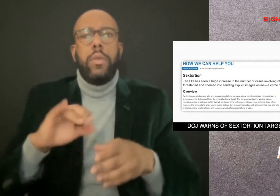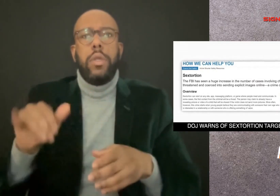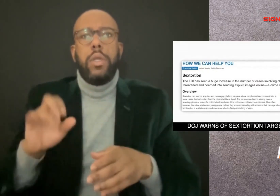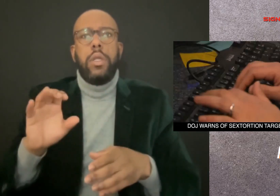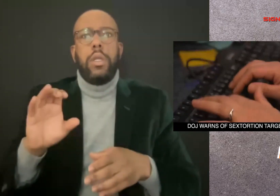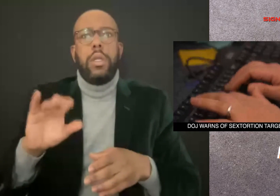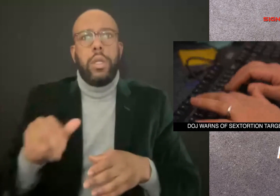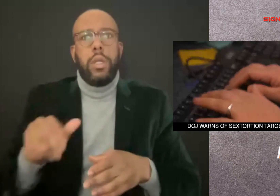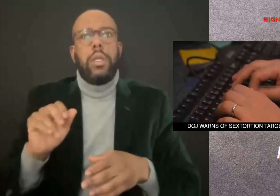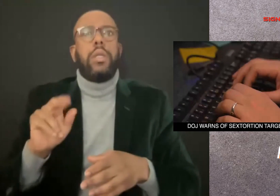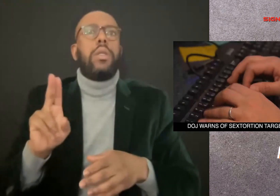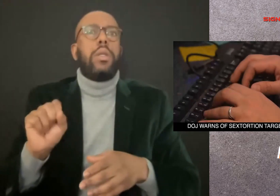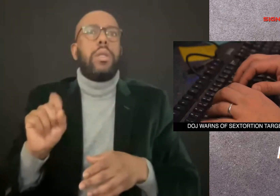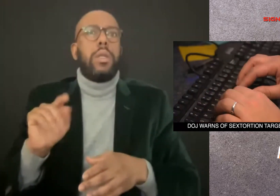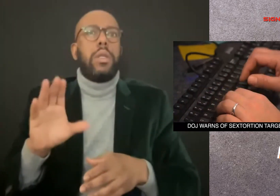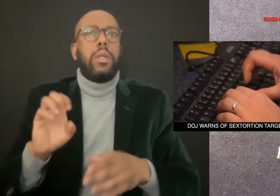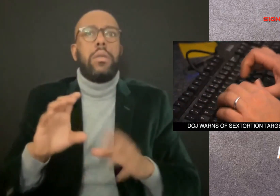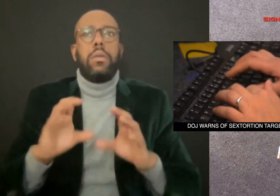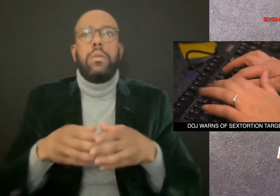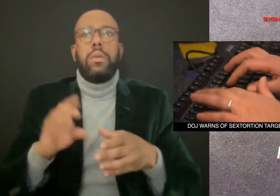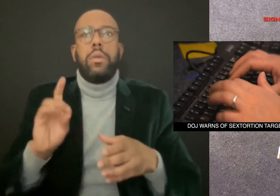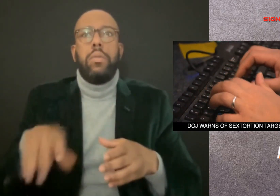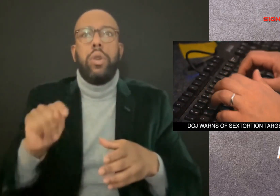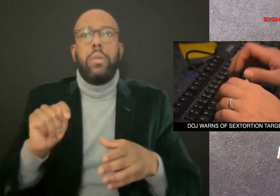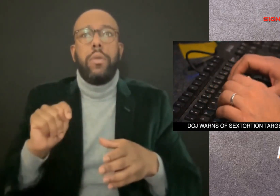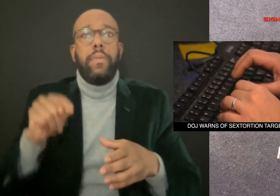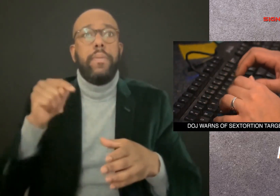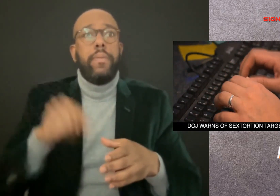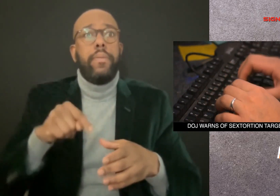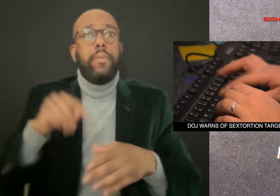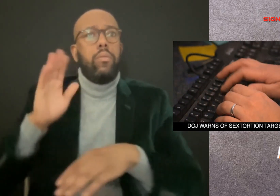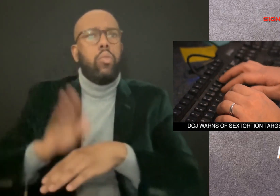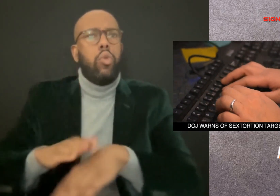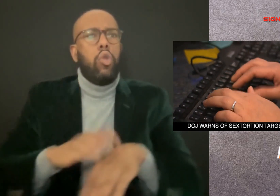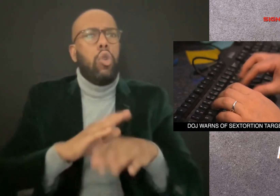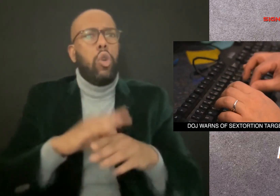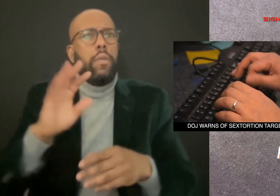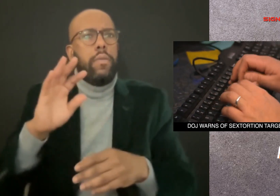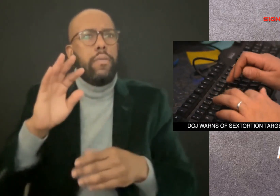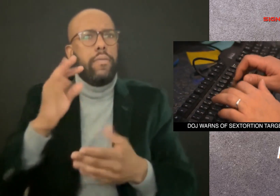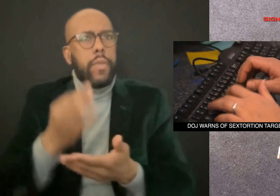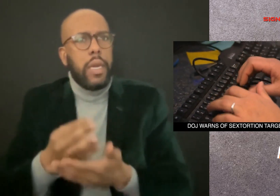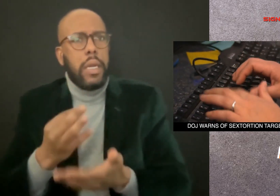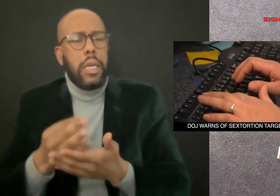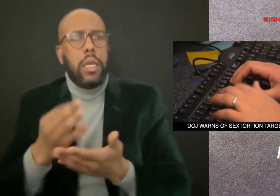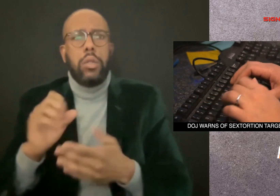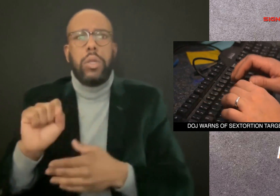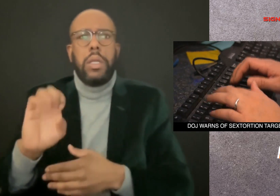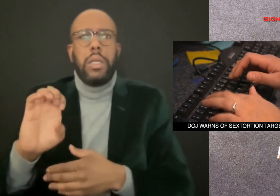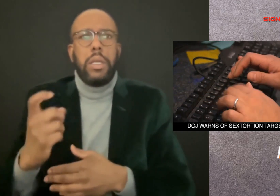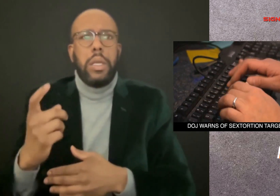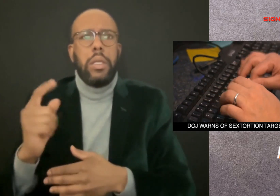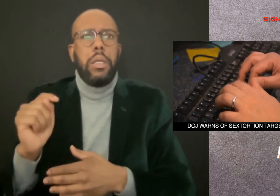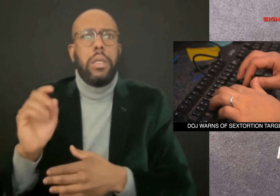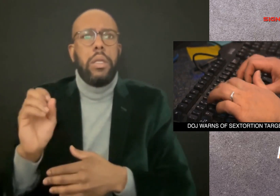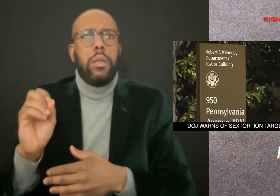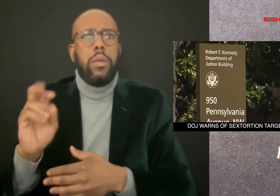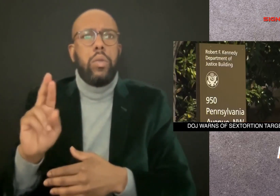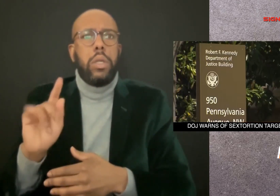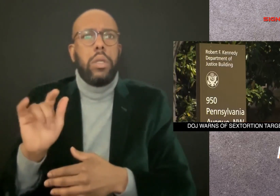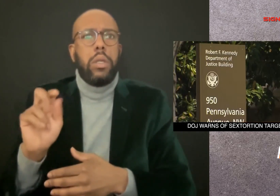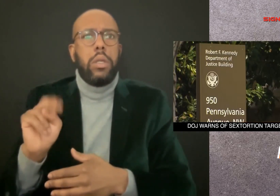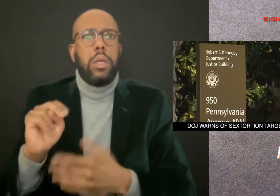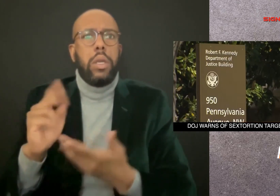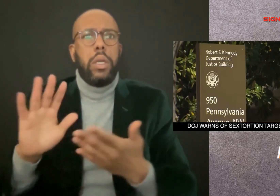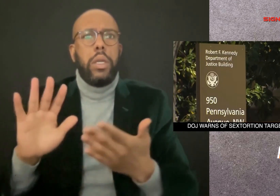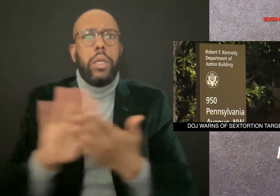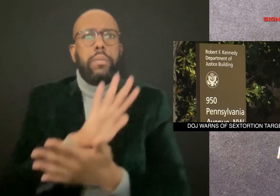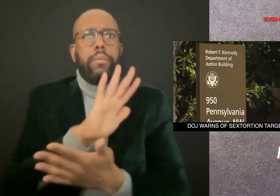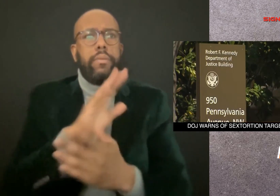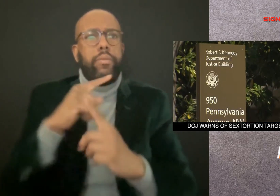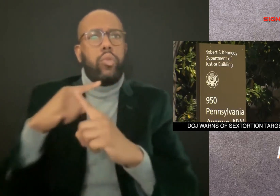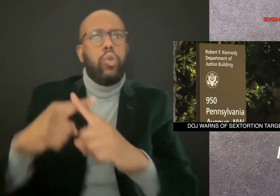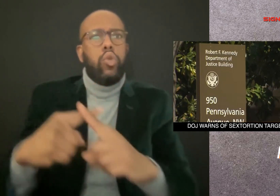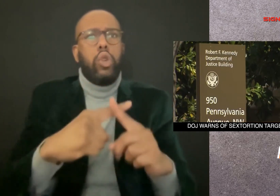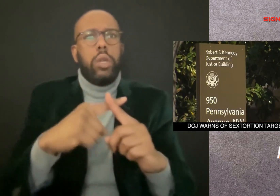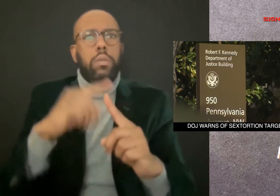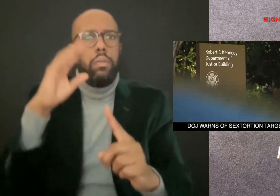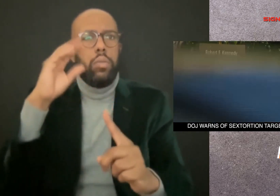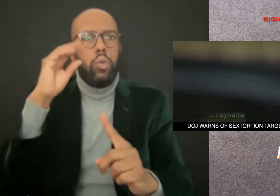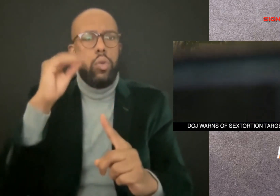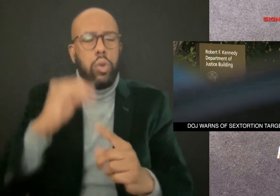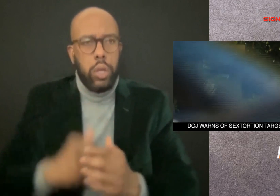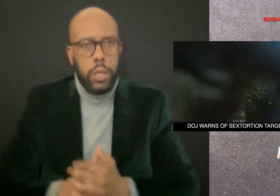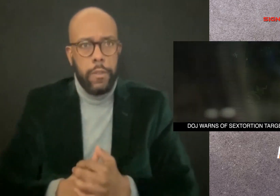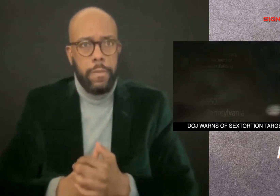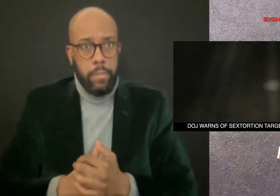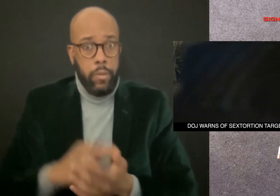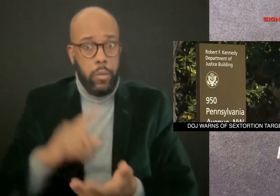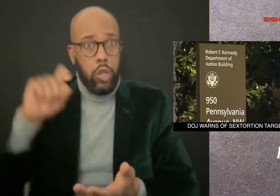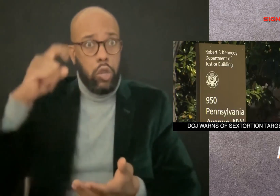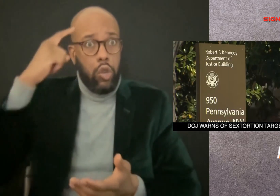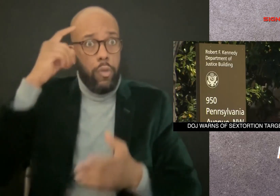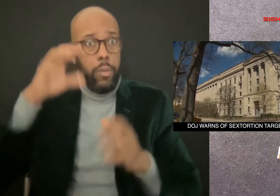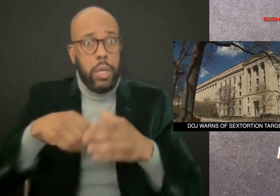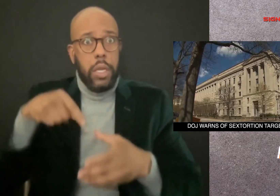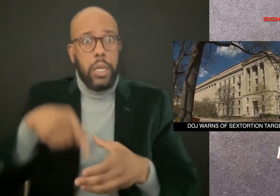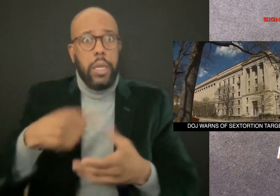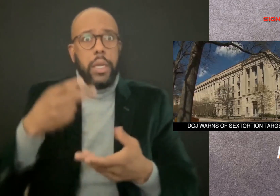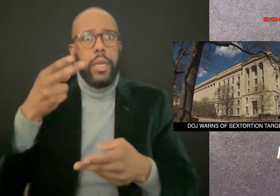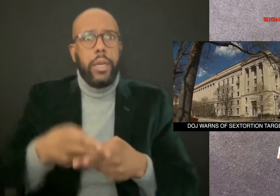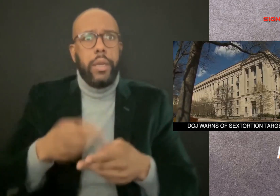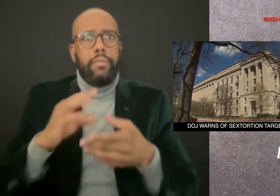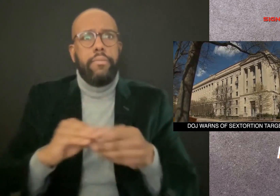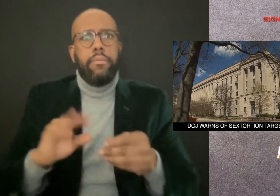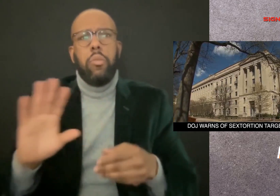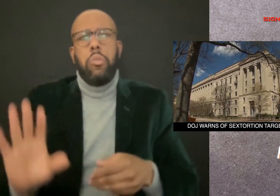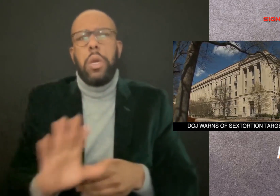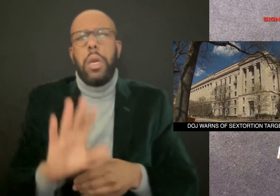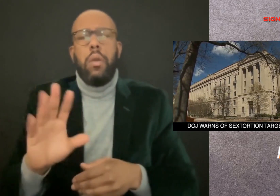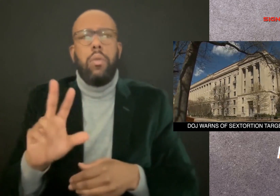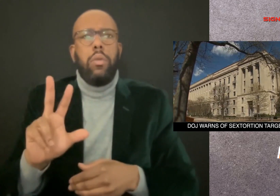alert from the Justice Department warns of financial sextortion schemes targeting boys